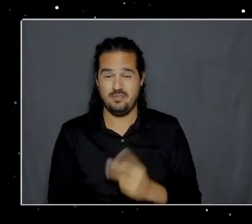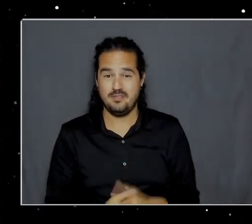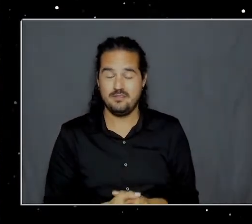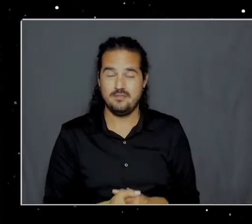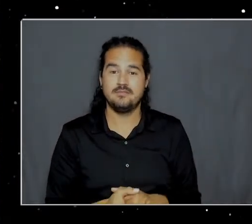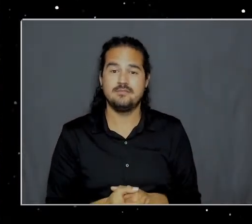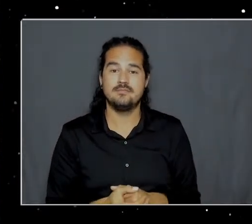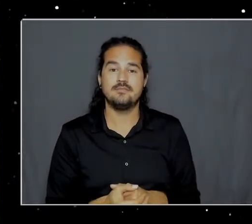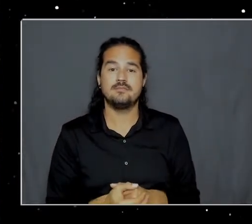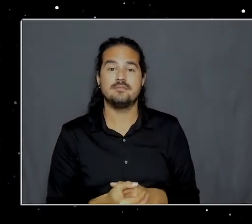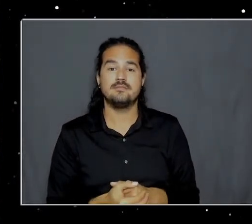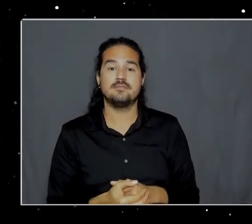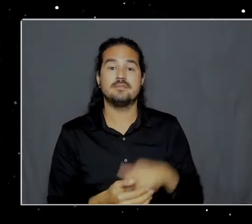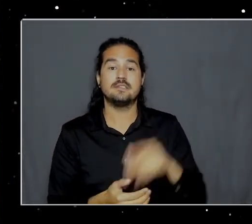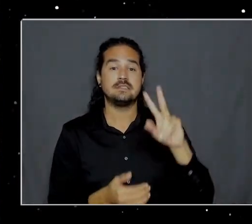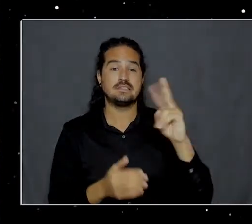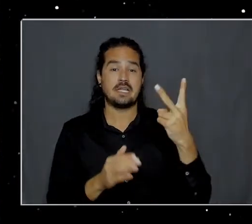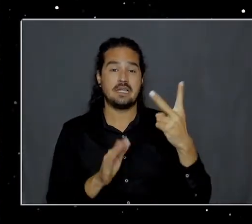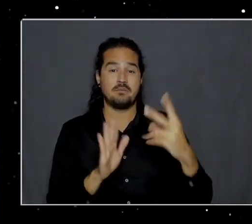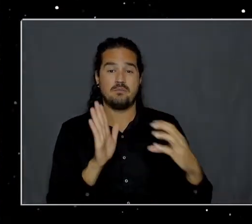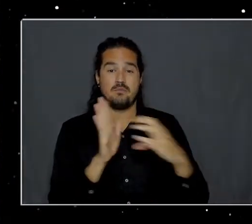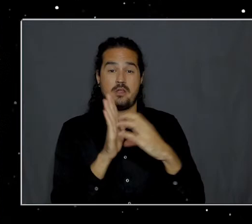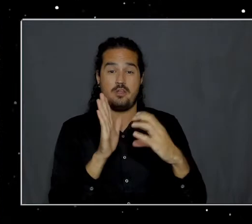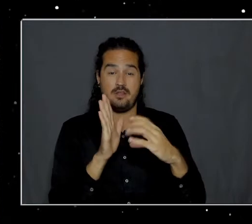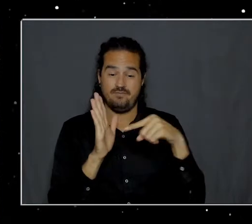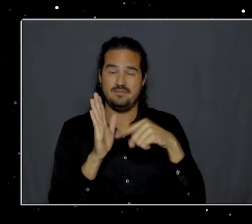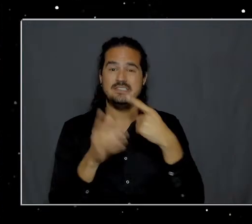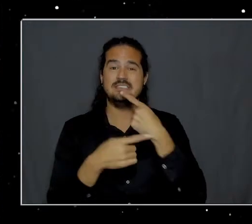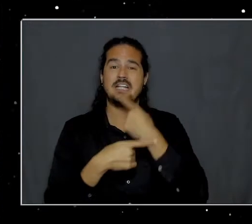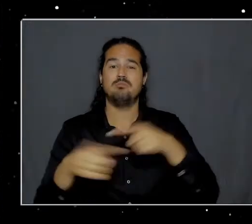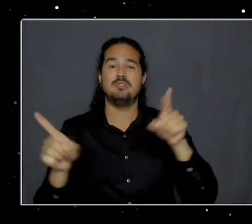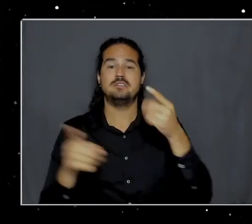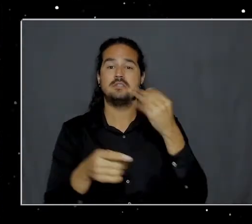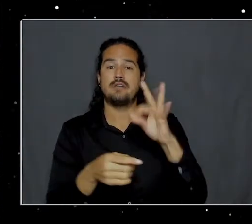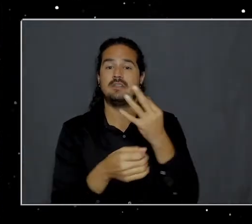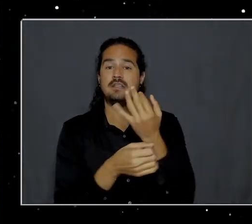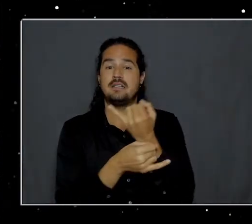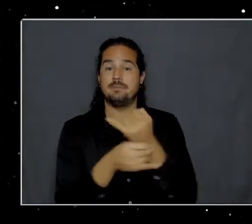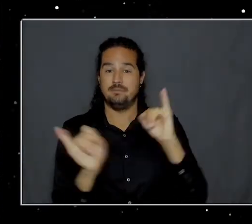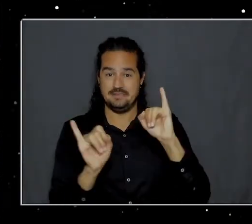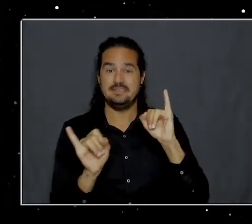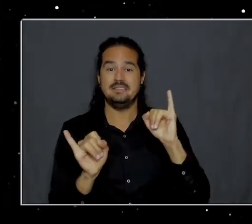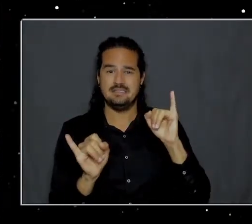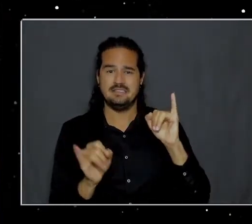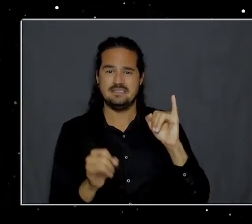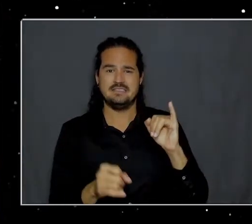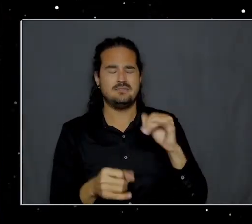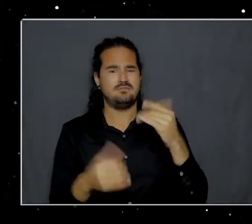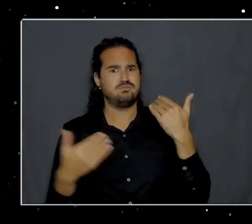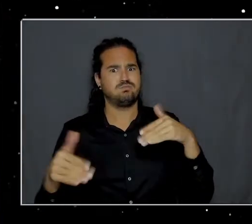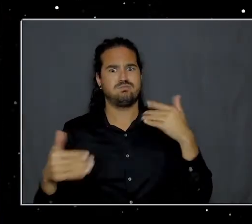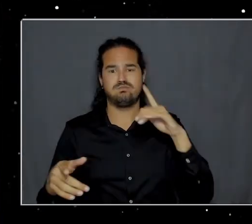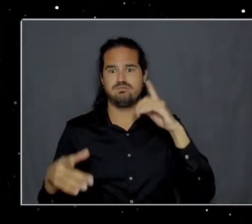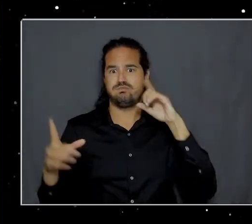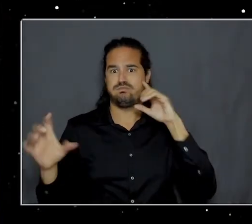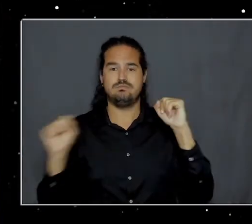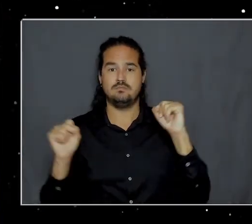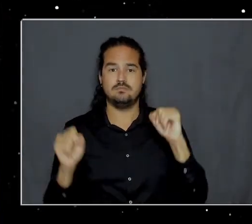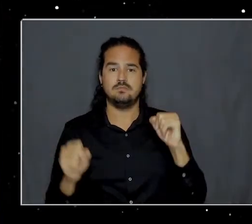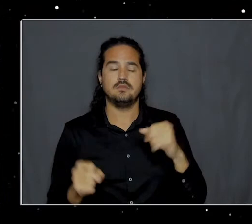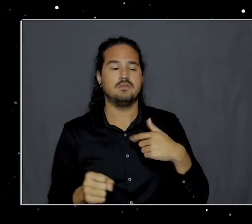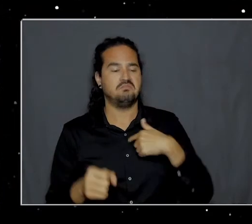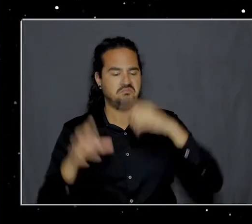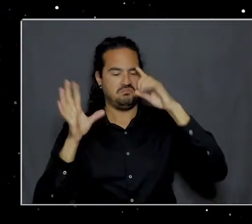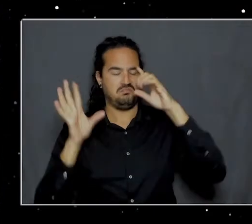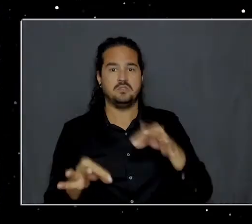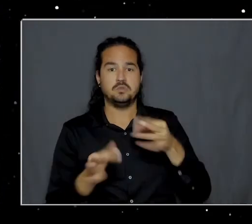PARAGRAPH OF THE DECLARATION OF